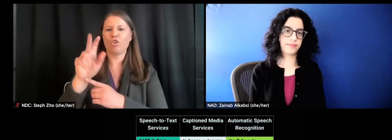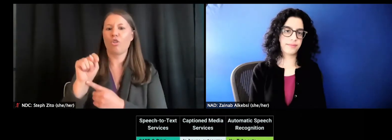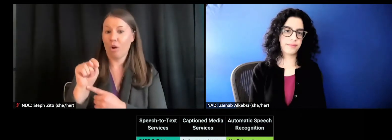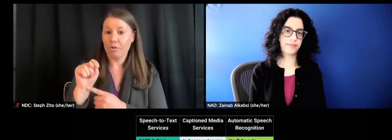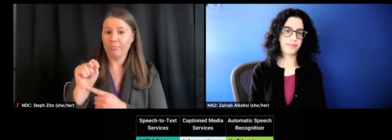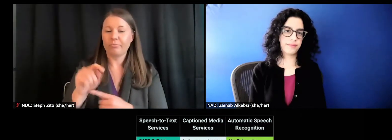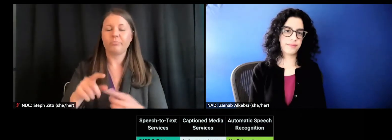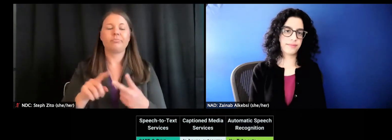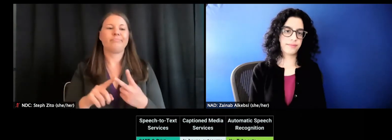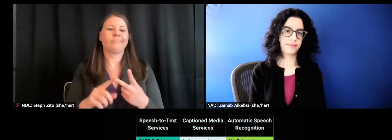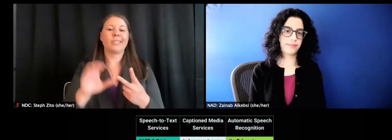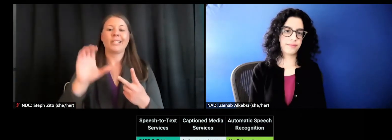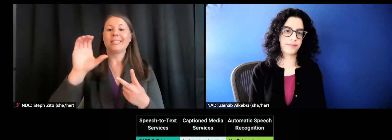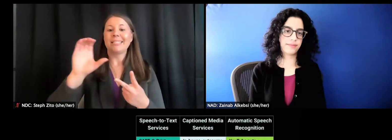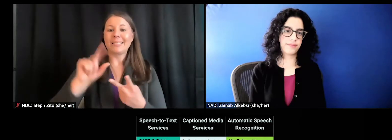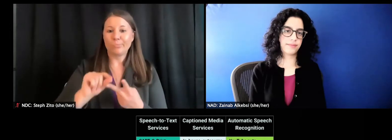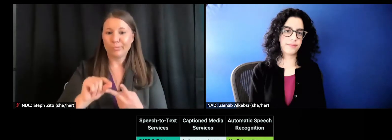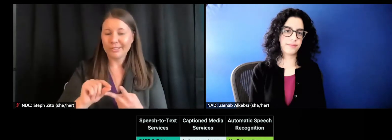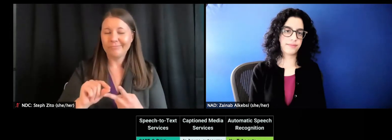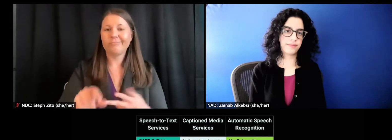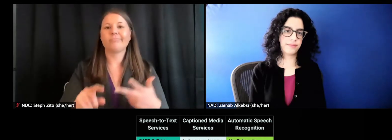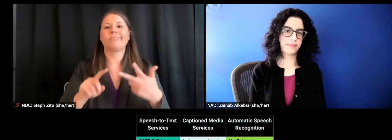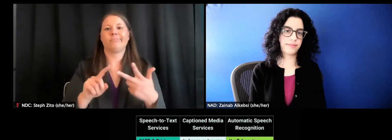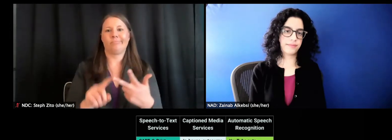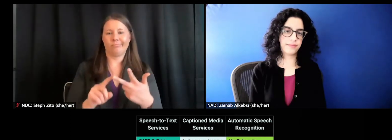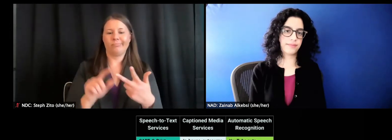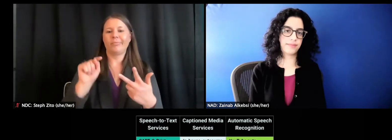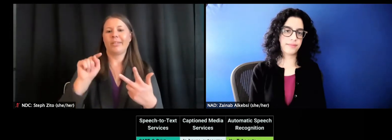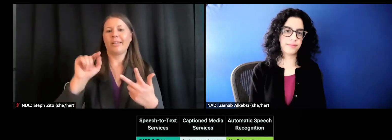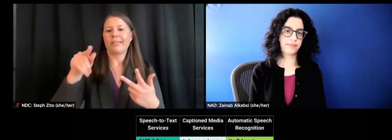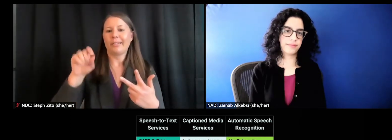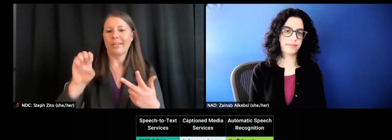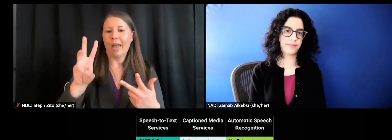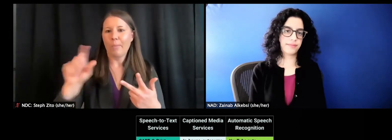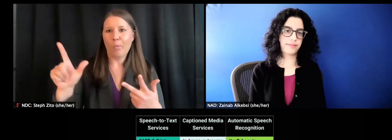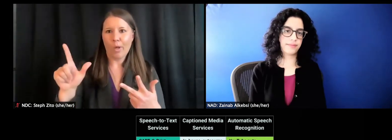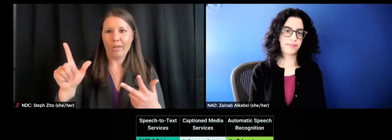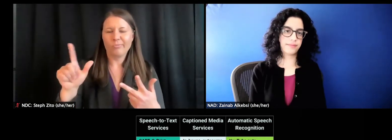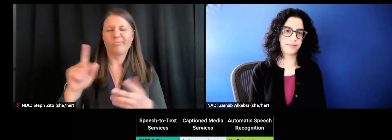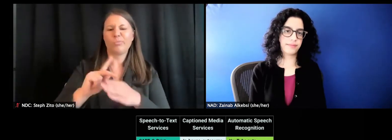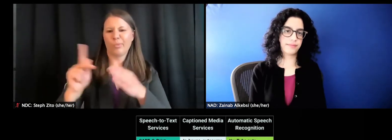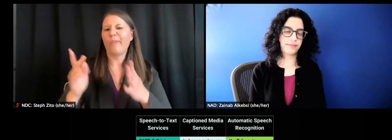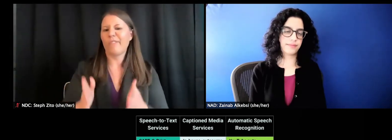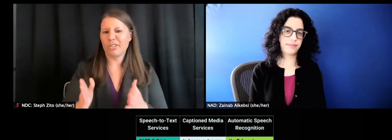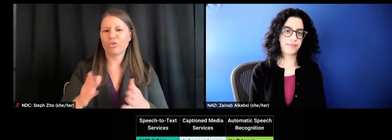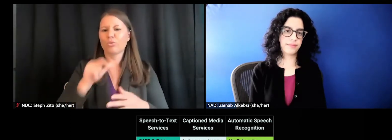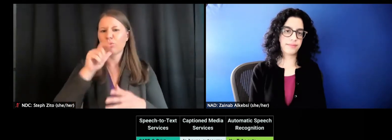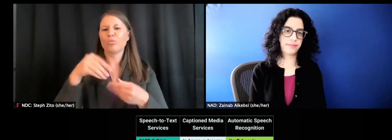translate, CART, C-Print or TypeWell professionals.